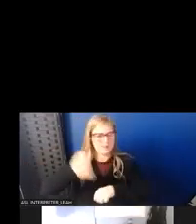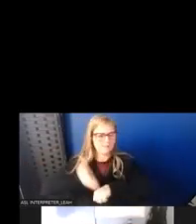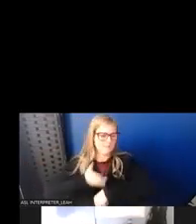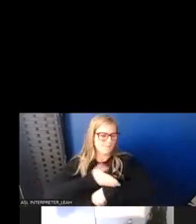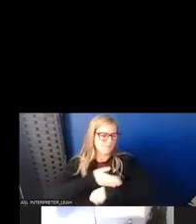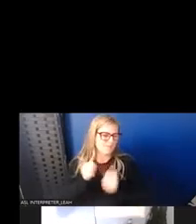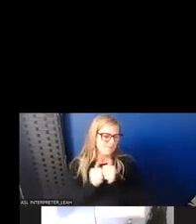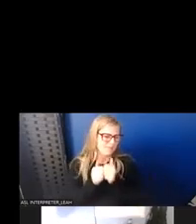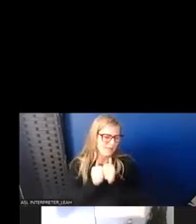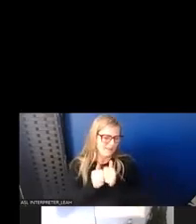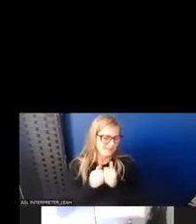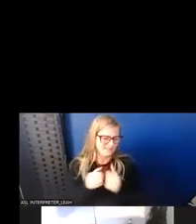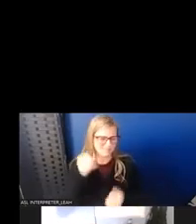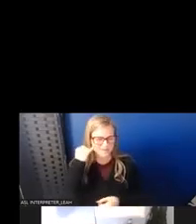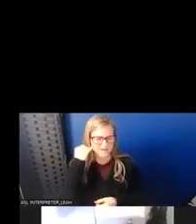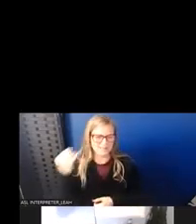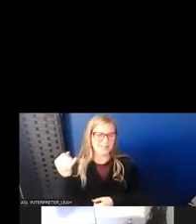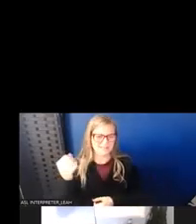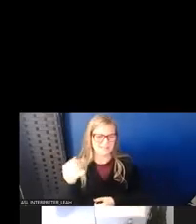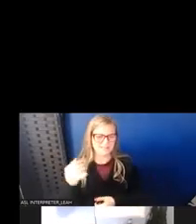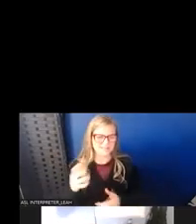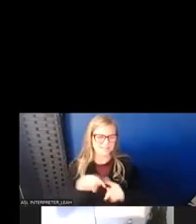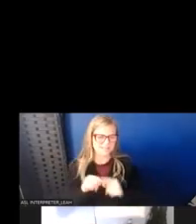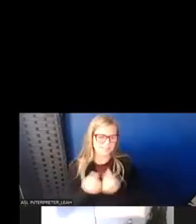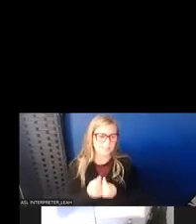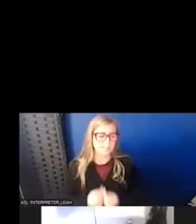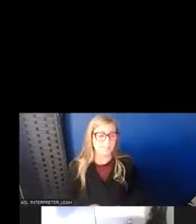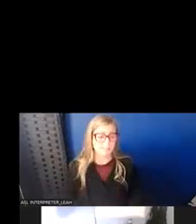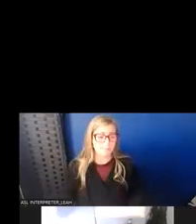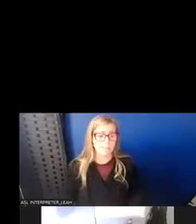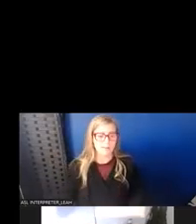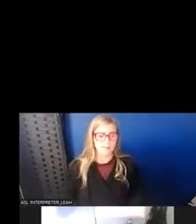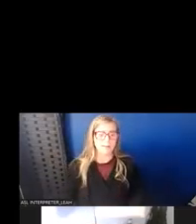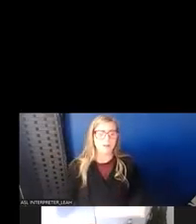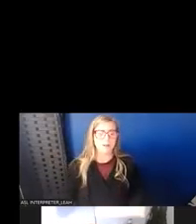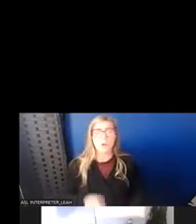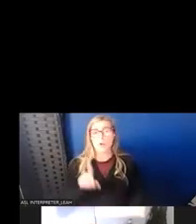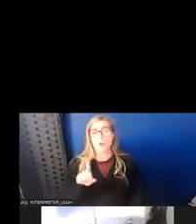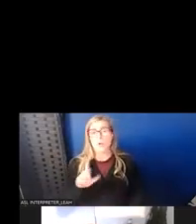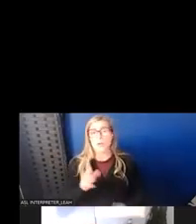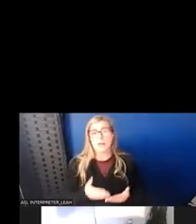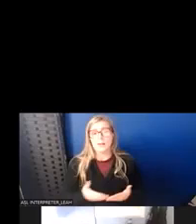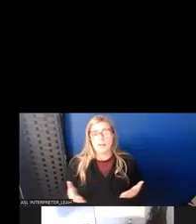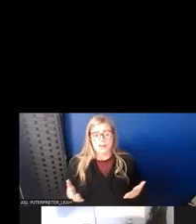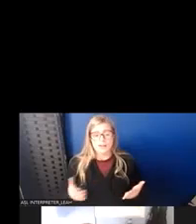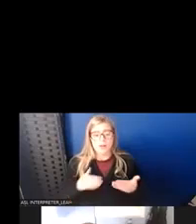ideas as a team. So one of the things that we often do if we have this one